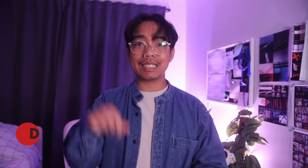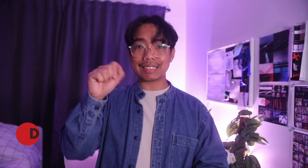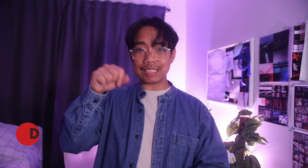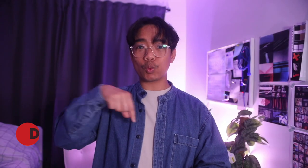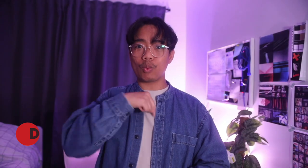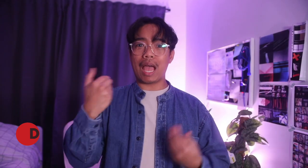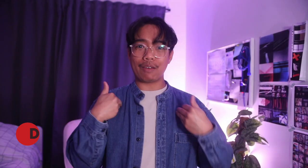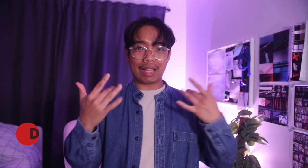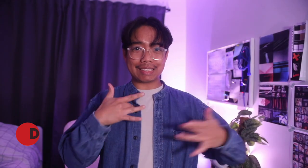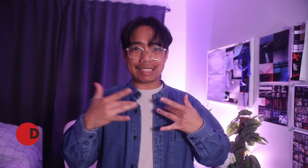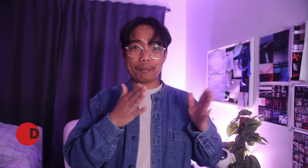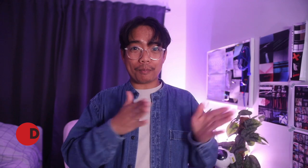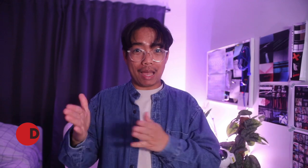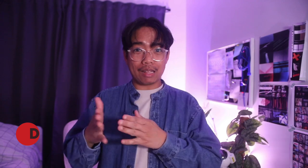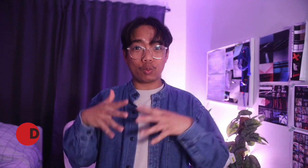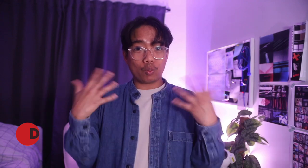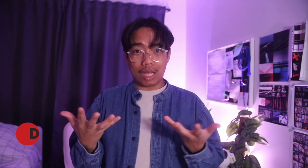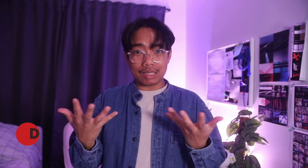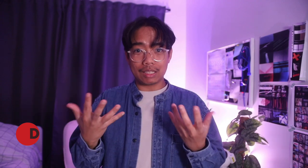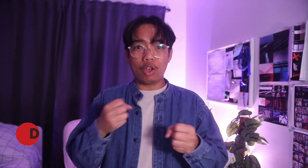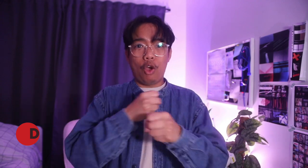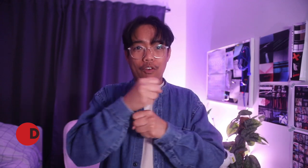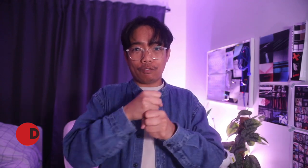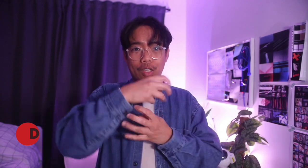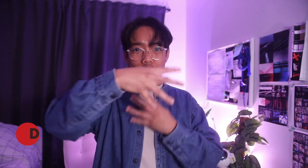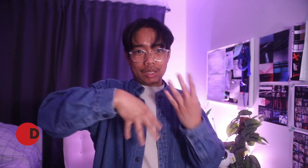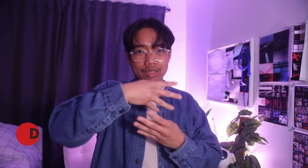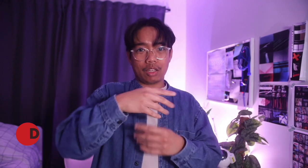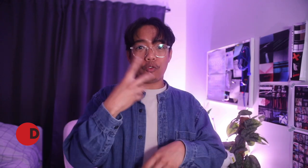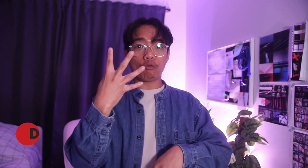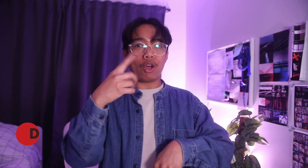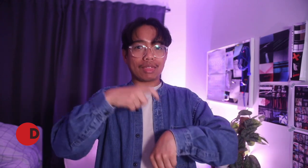We do have some exciting plans! We will host coffee social events